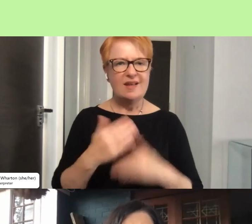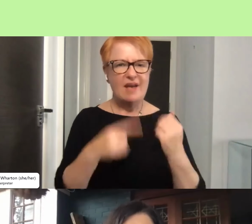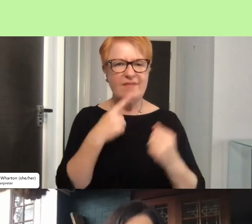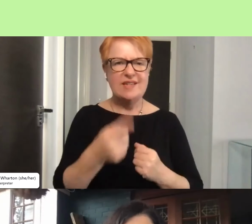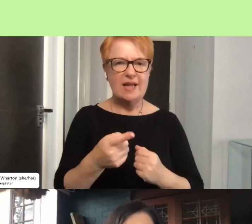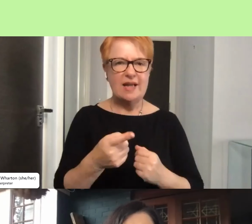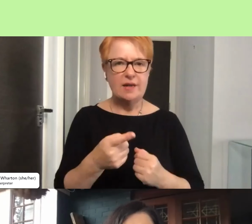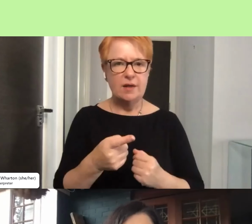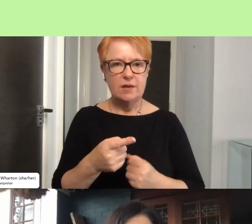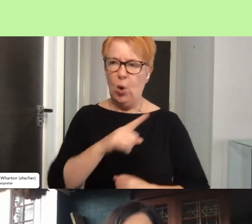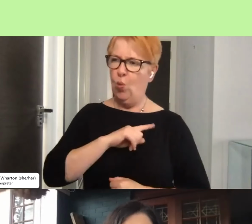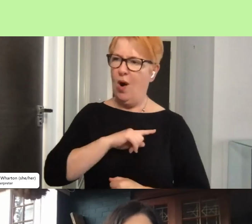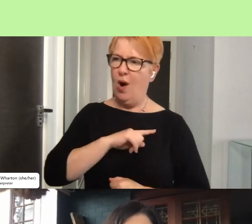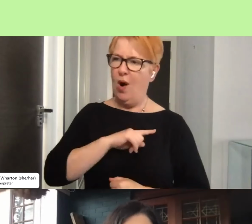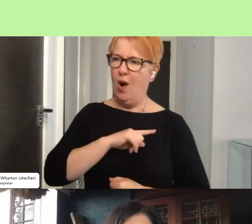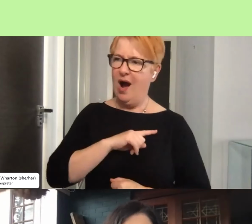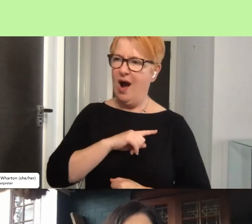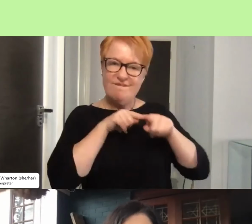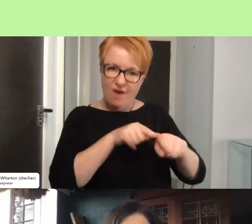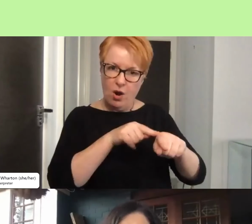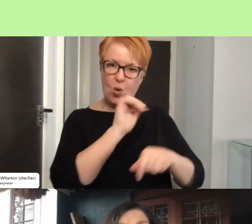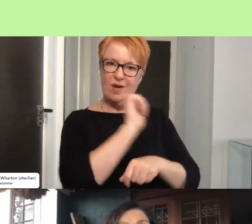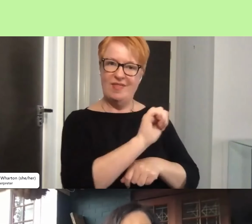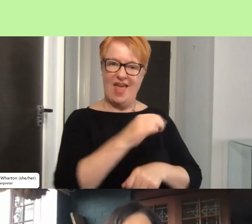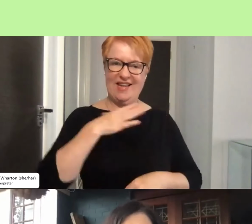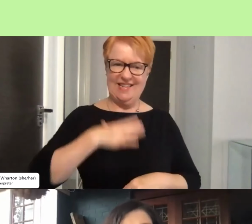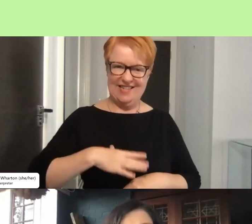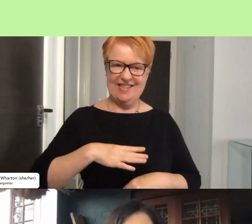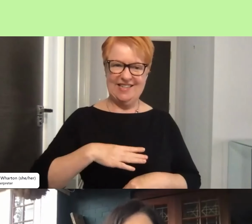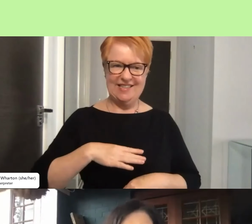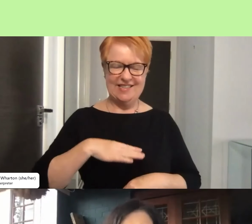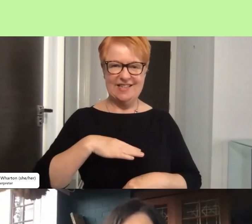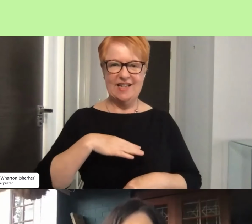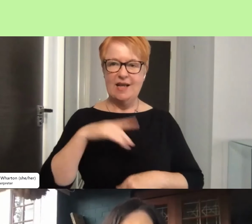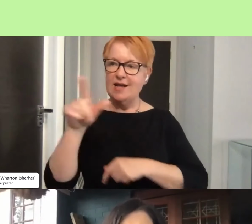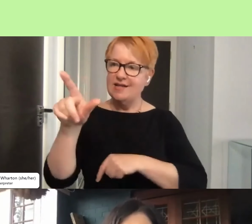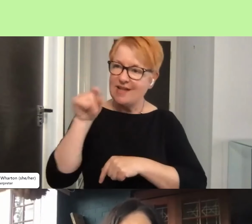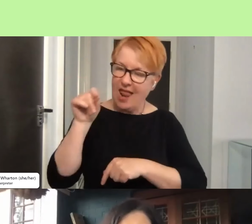And we had selected that totally, mostly, exactly the right person for them.